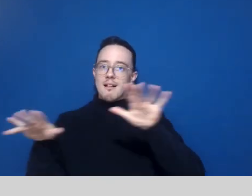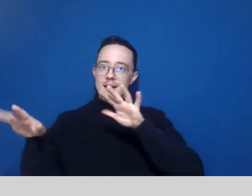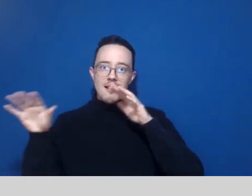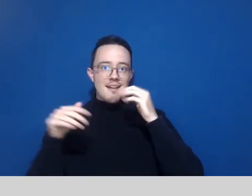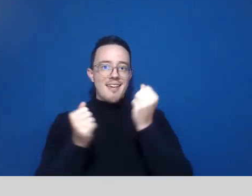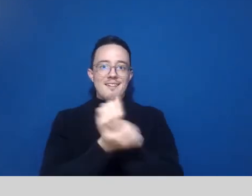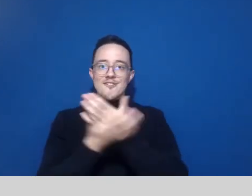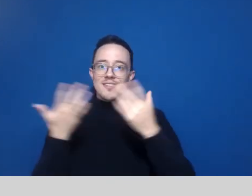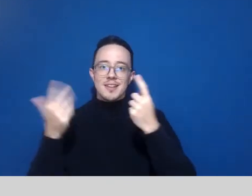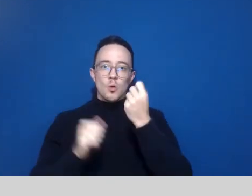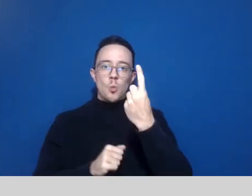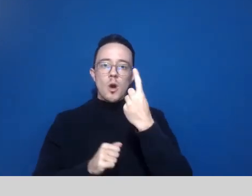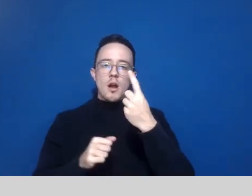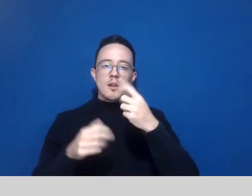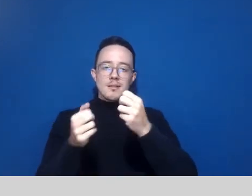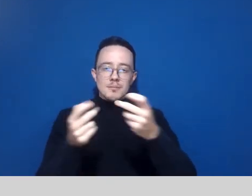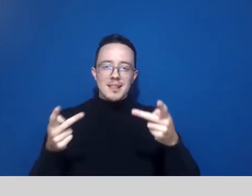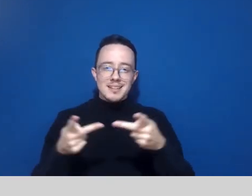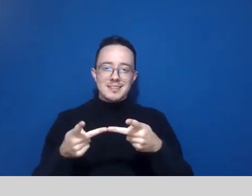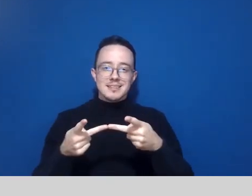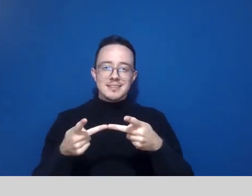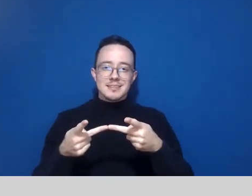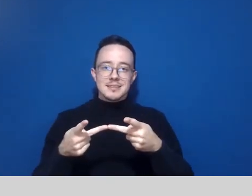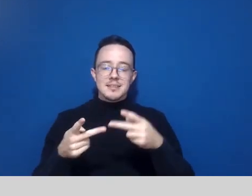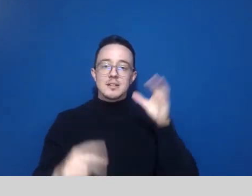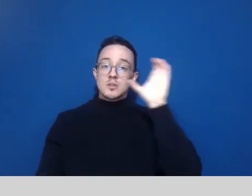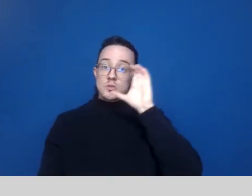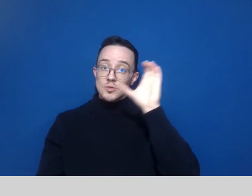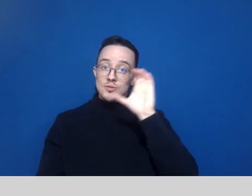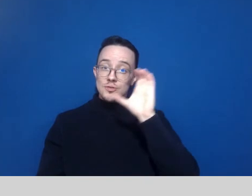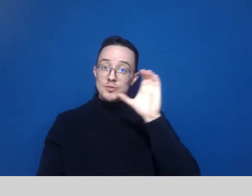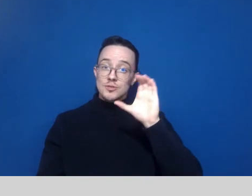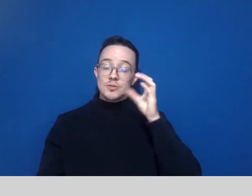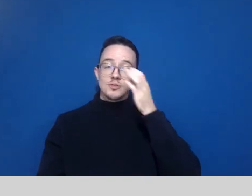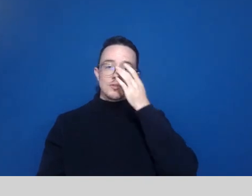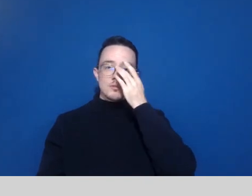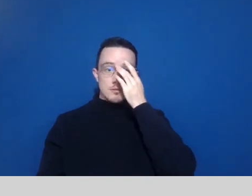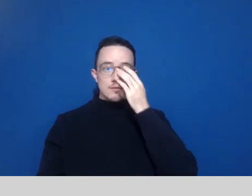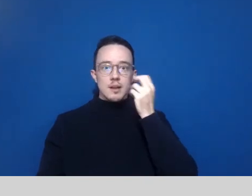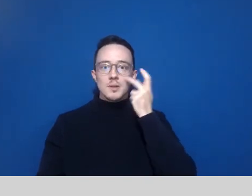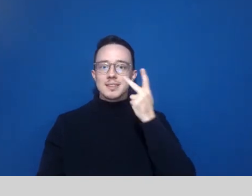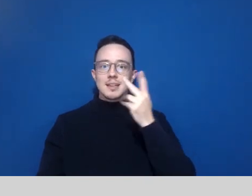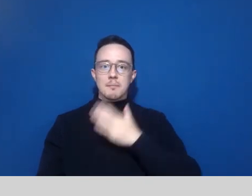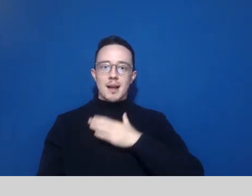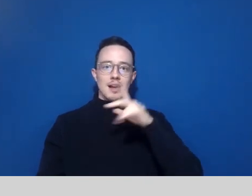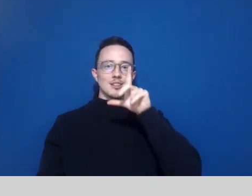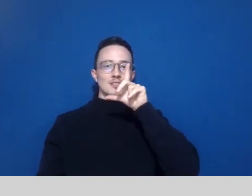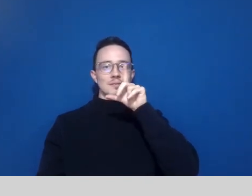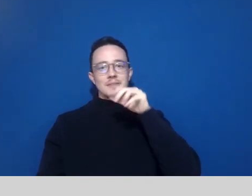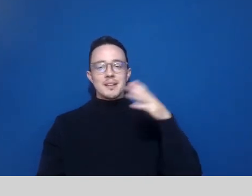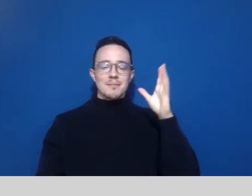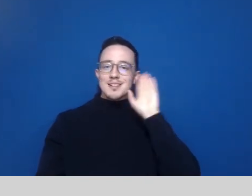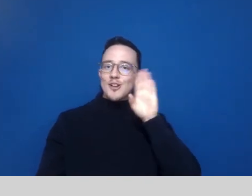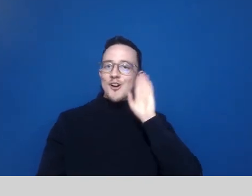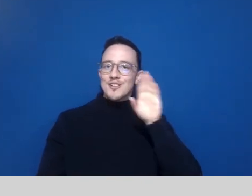And so if I search, for example, for "Cleopaw's costume," I will see all of the tweets by my dog, whose Twitter handle is @Cleopaws,